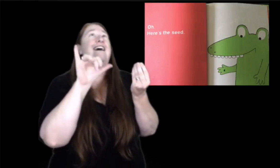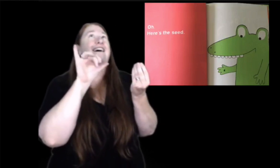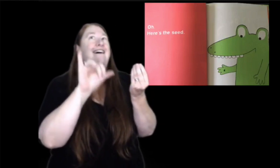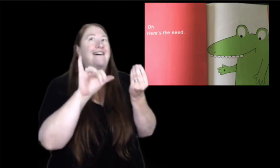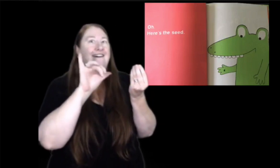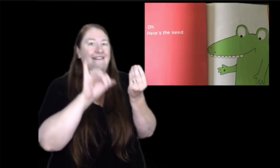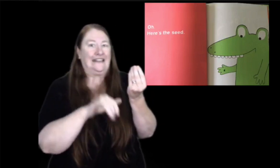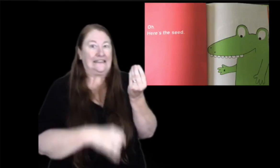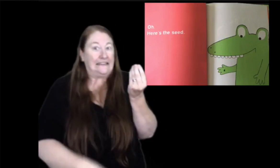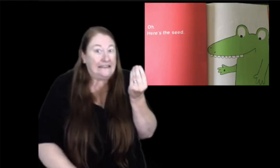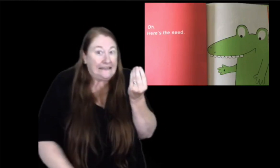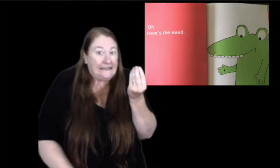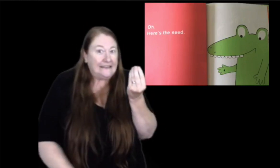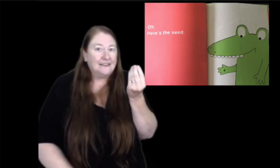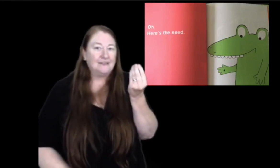Oh, look at the seed!